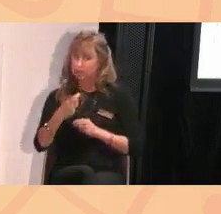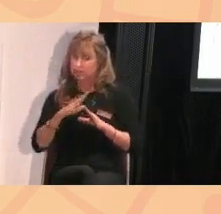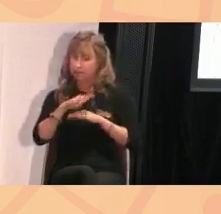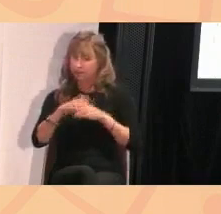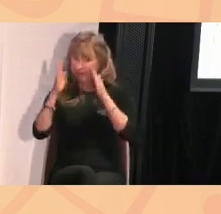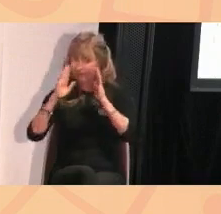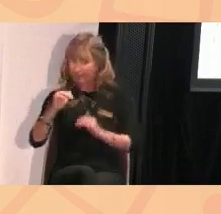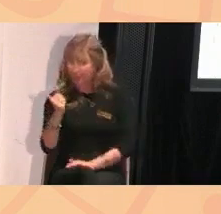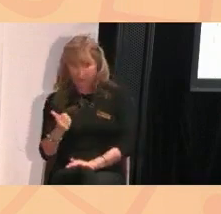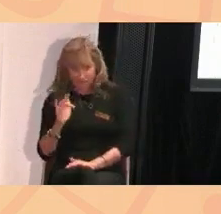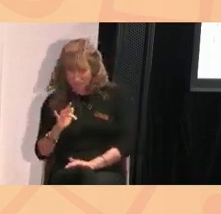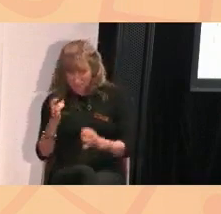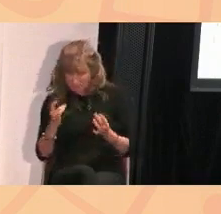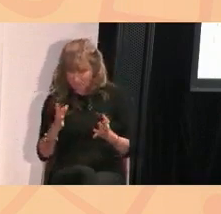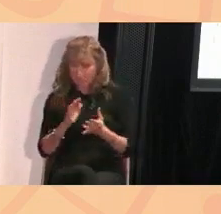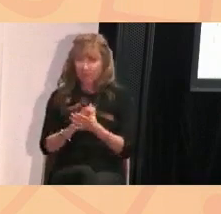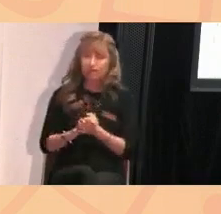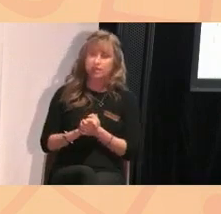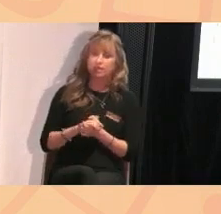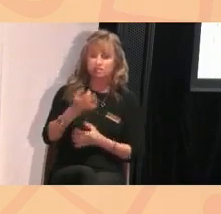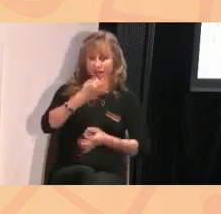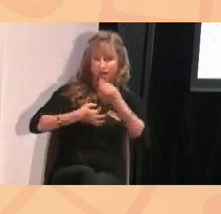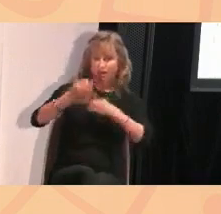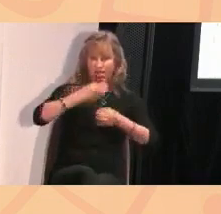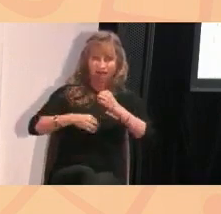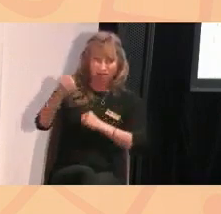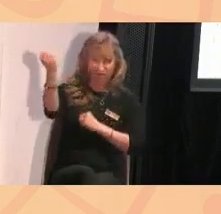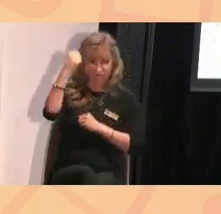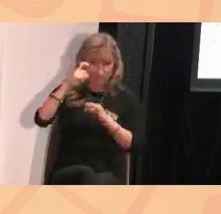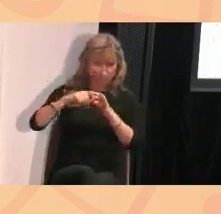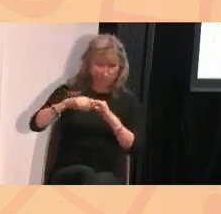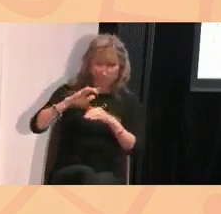So I found the MCA, the art world wasn't quite ready